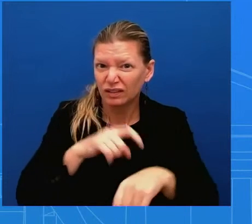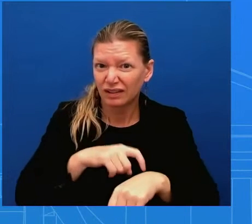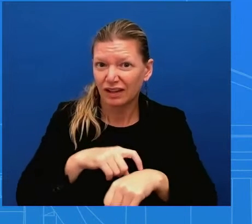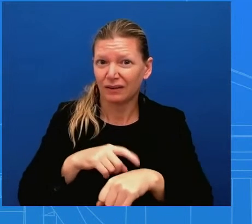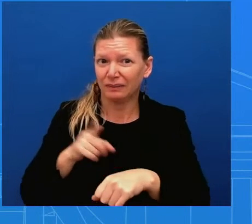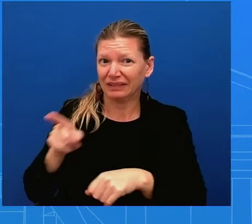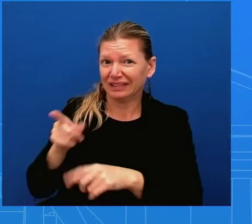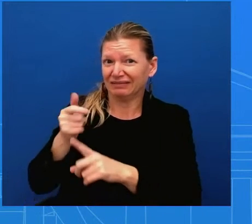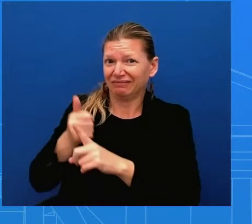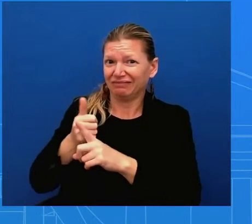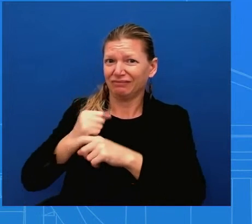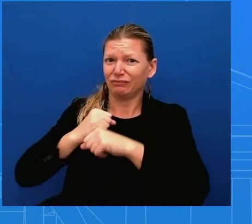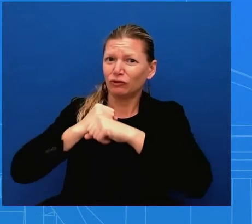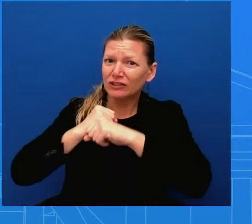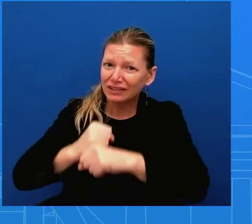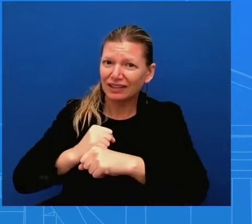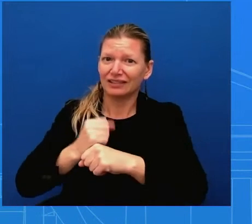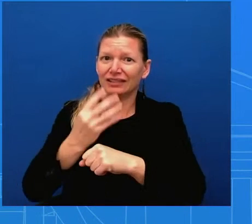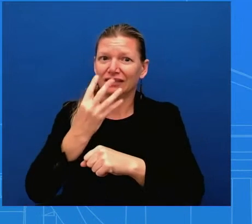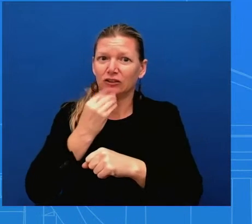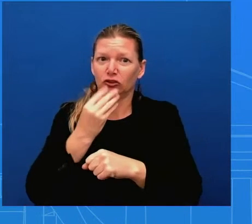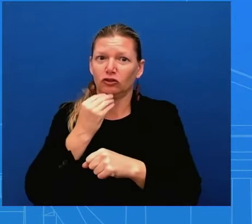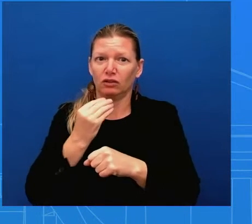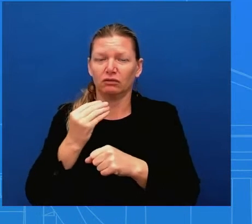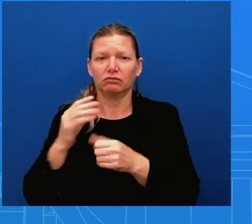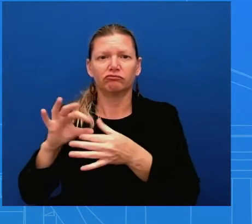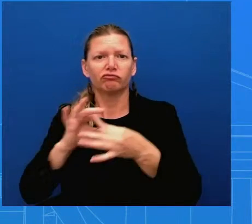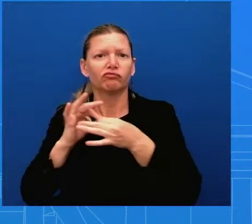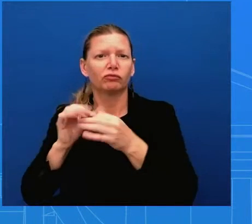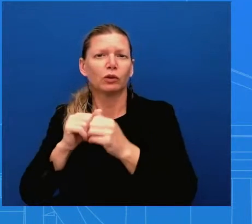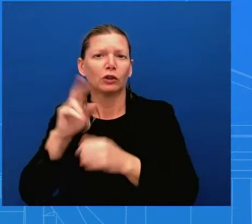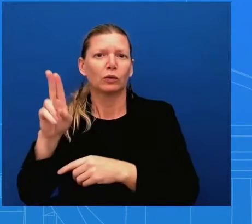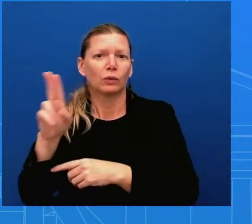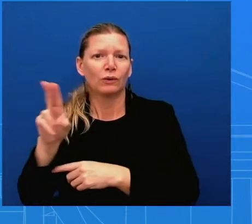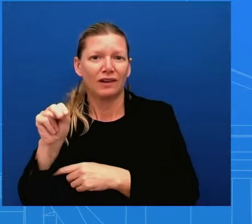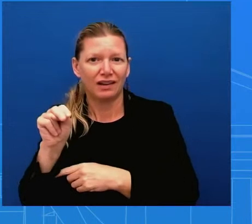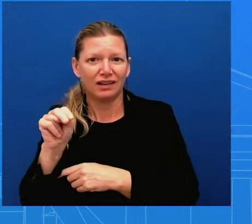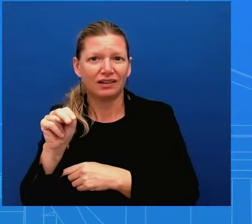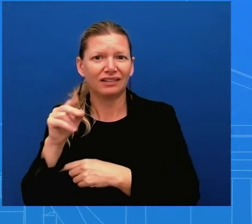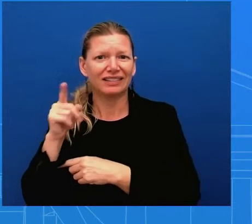against an unprecedented Iranian attack. He led the bipartisan effort to pass a supplemental